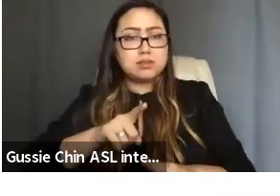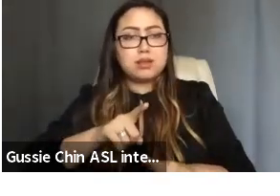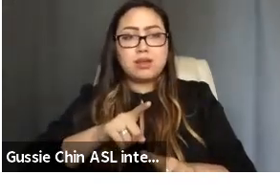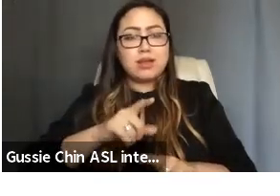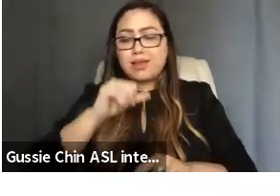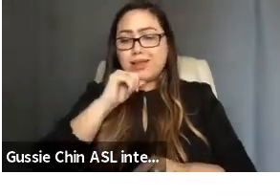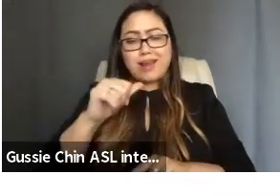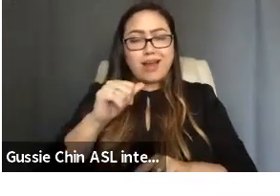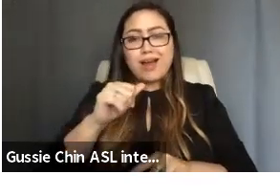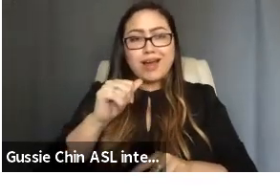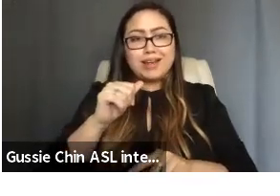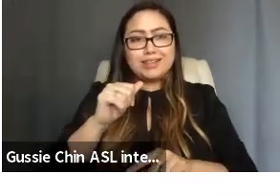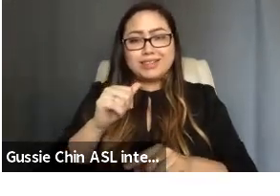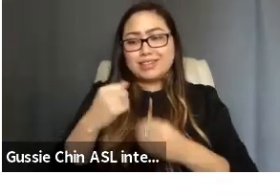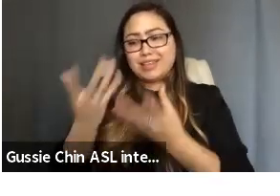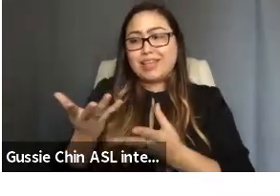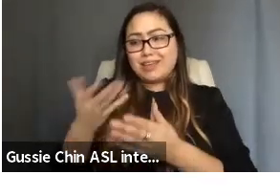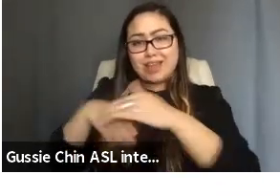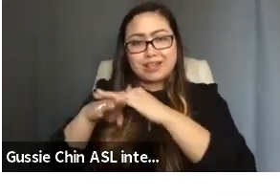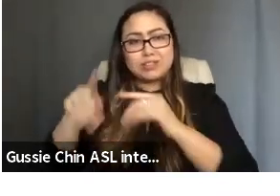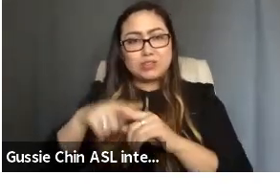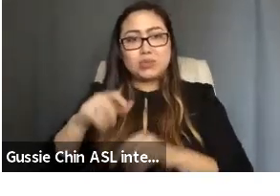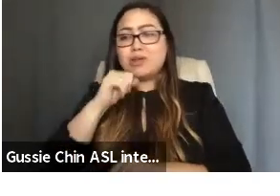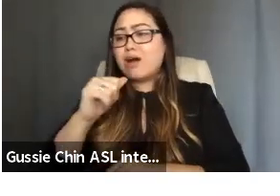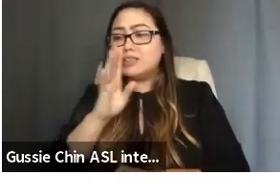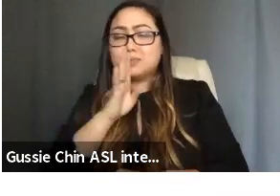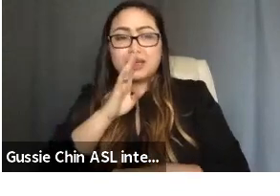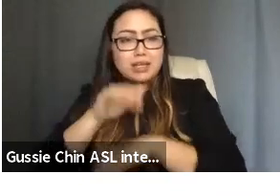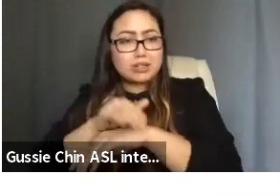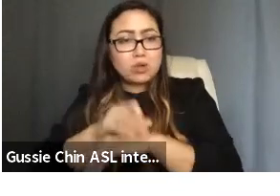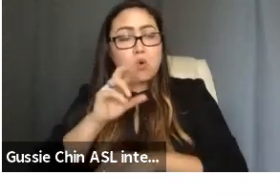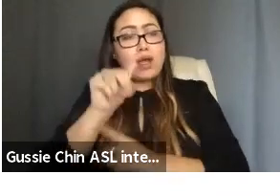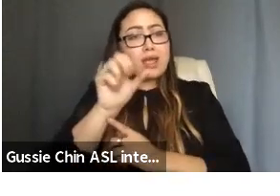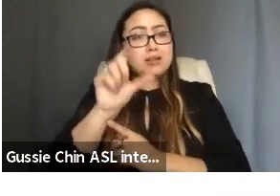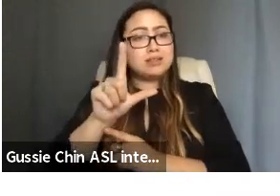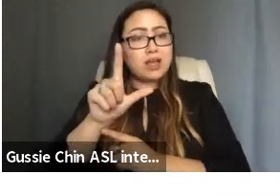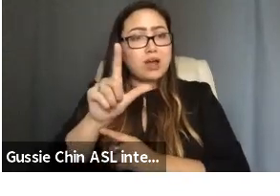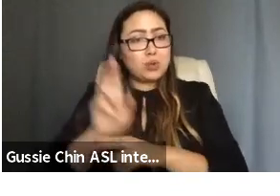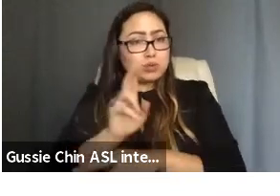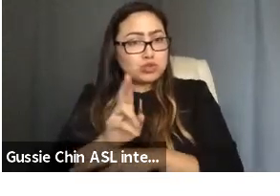non English speaking communities or Native American sign language users at the same level